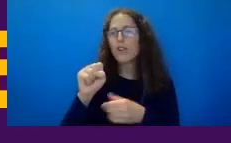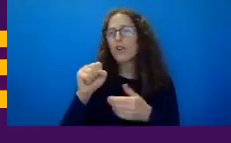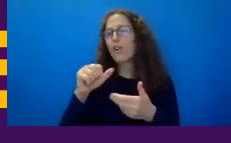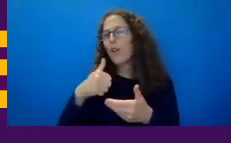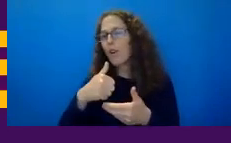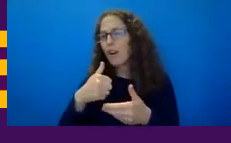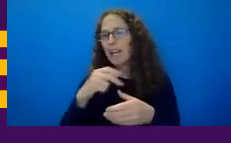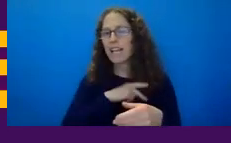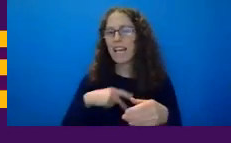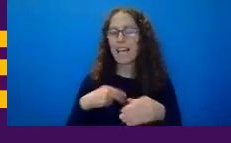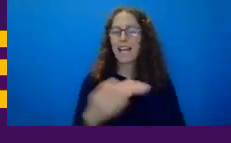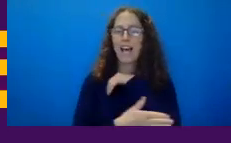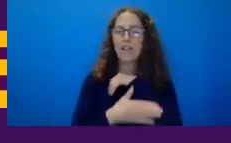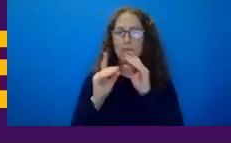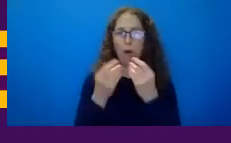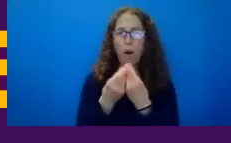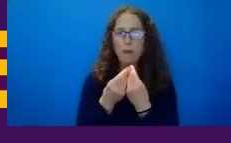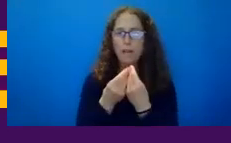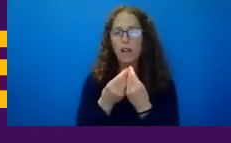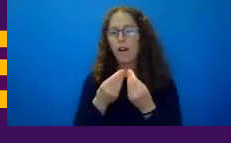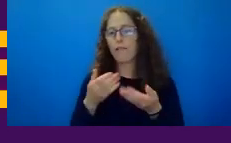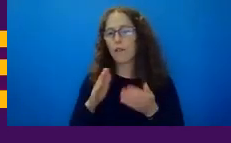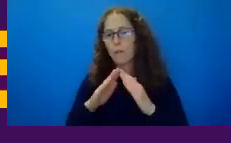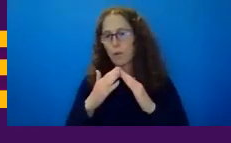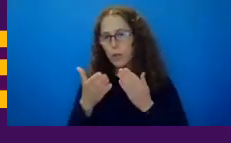WILL BE GIVEN TO APPLICATIONS FROM GROUPS OR COMMUNITIES